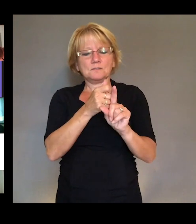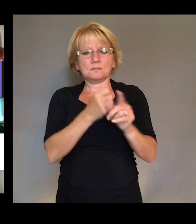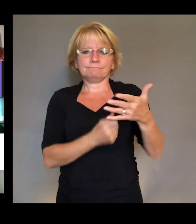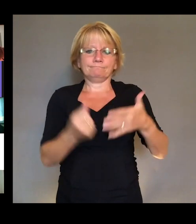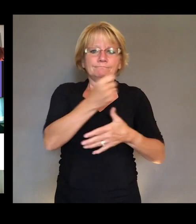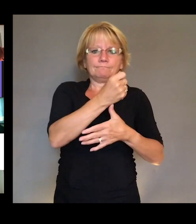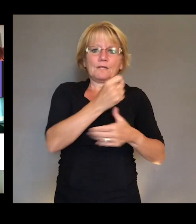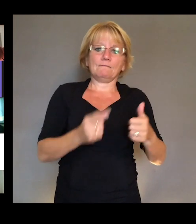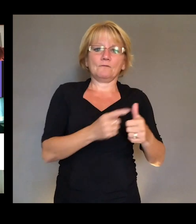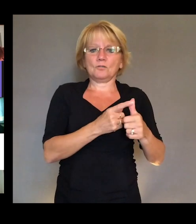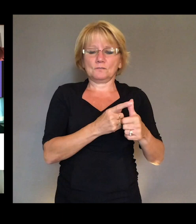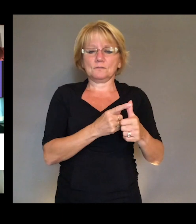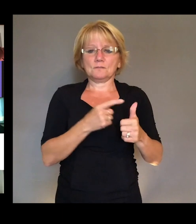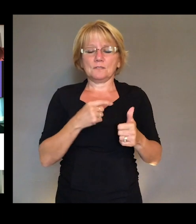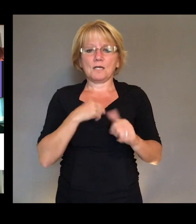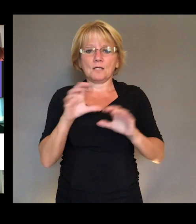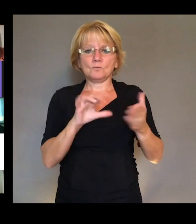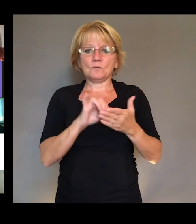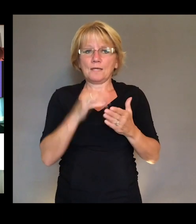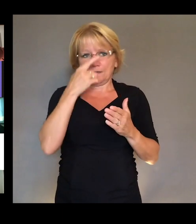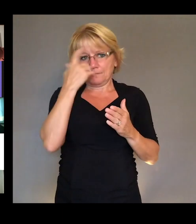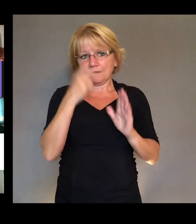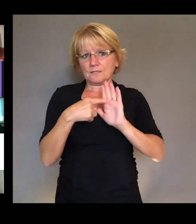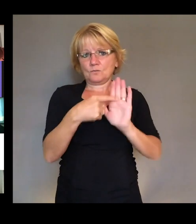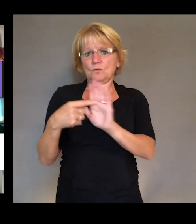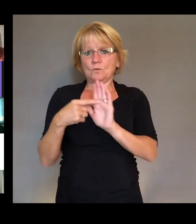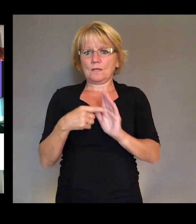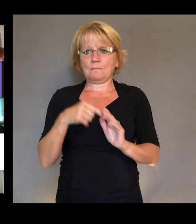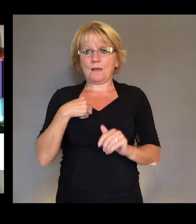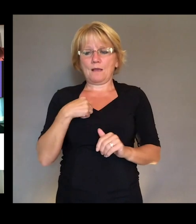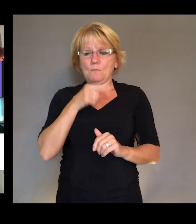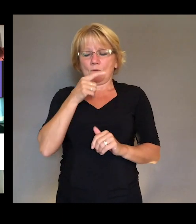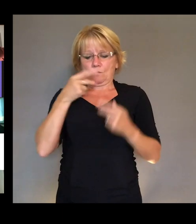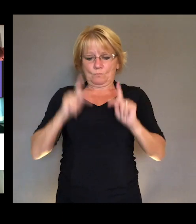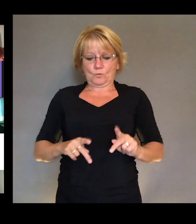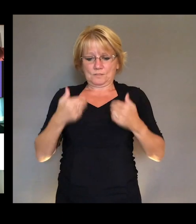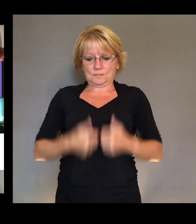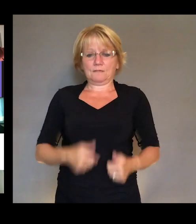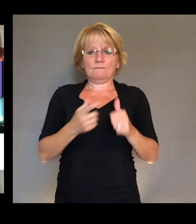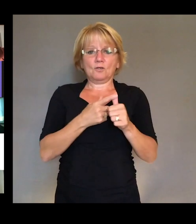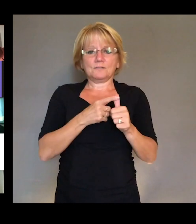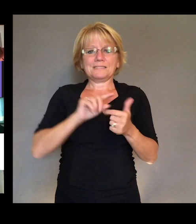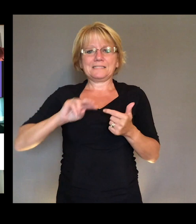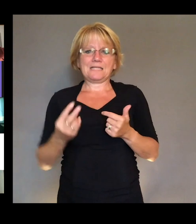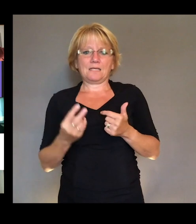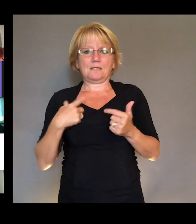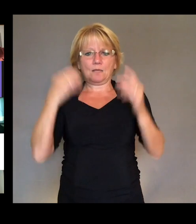And I do that by exemplifying myself as this person first, and then secondary is the professor, right?